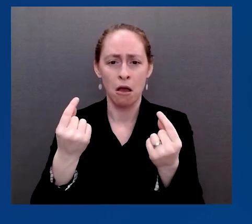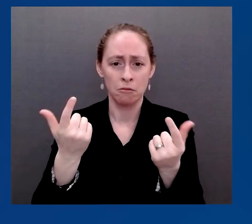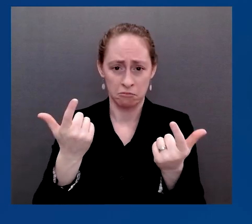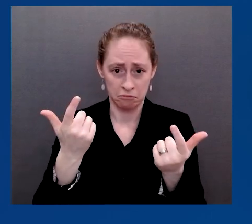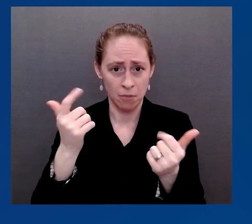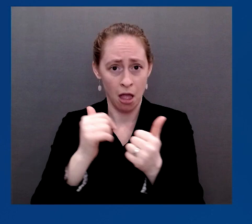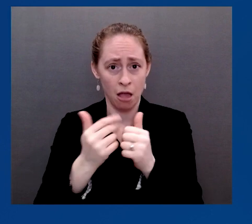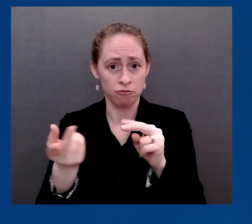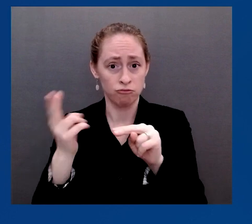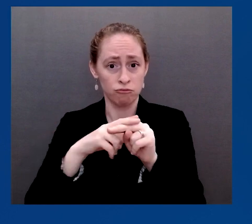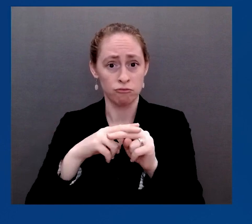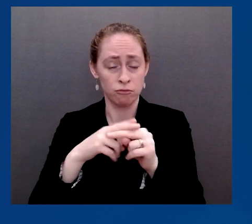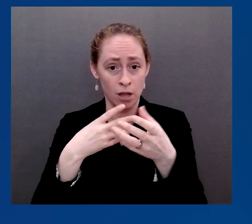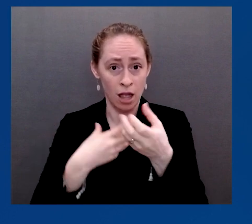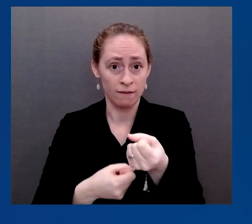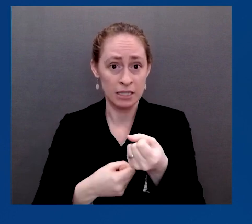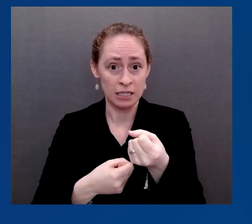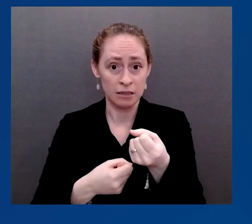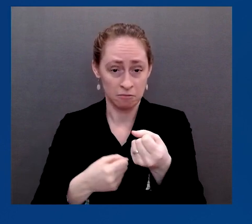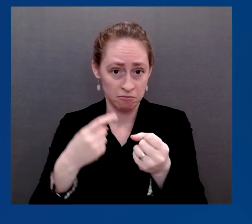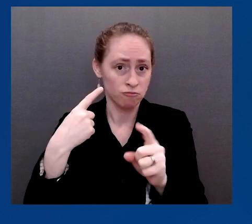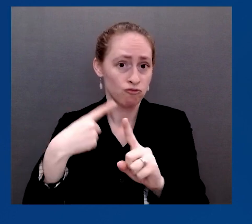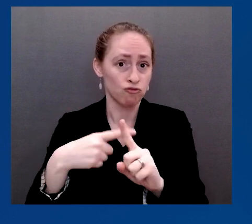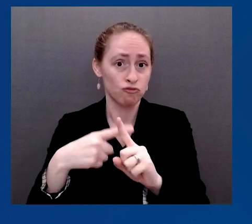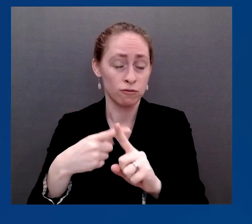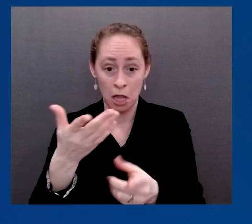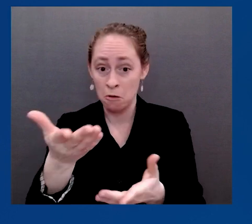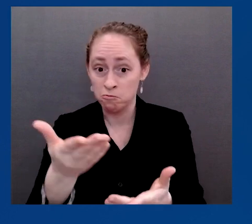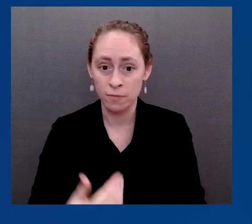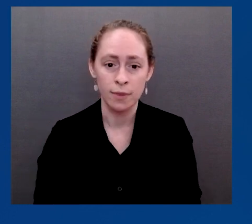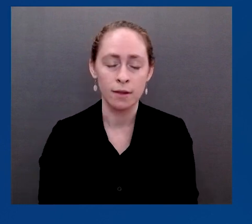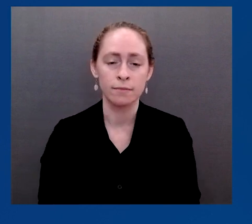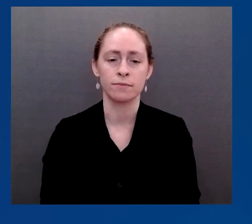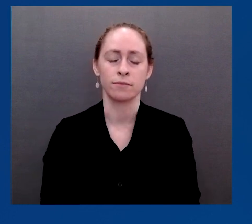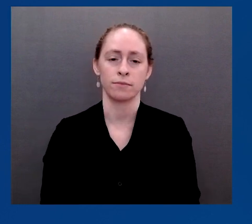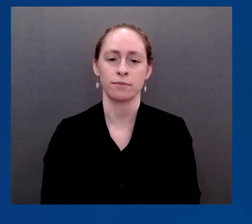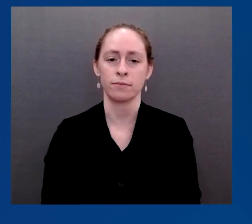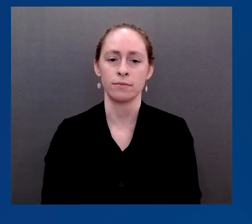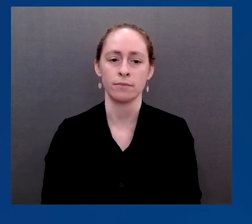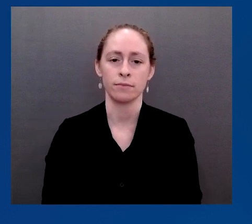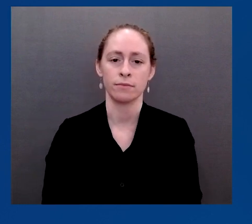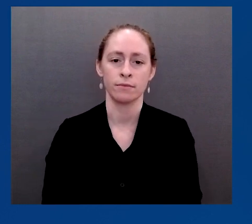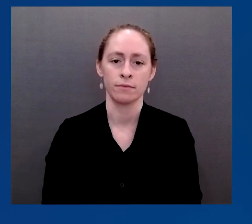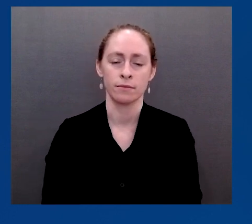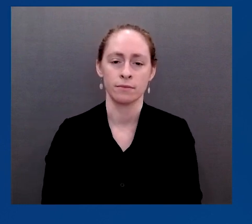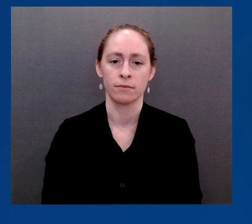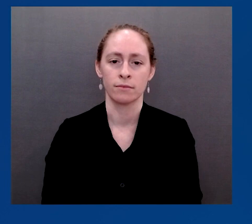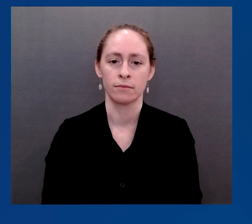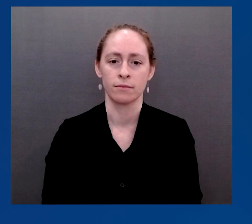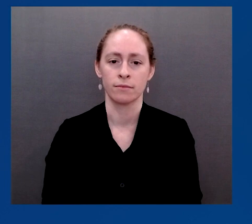Yes, the data from the trials on children from 6 months to 24 months,